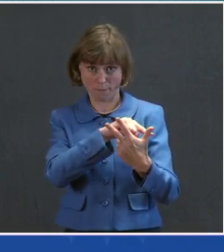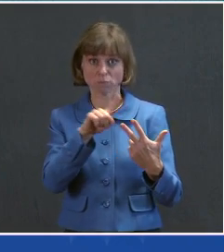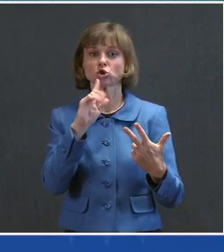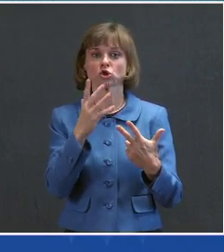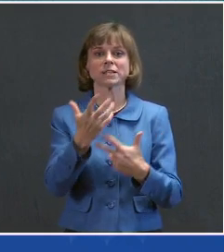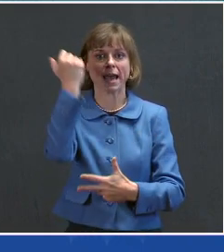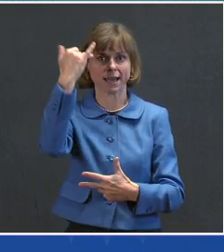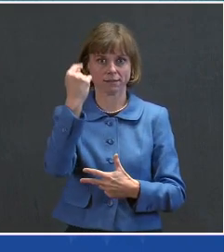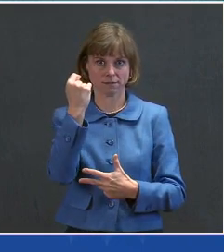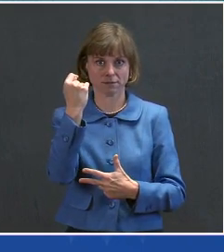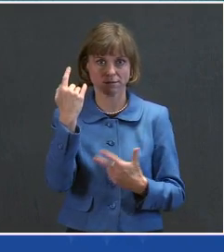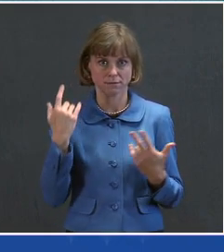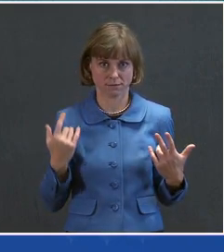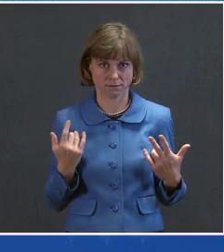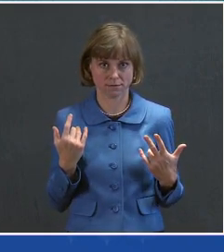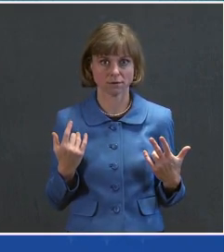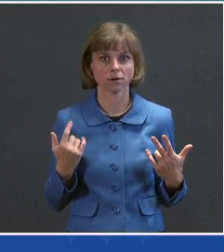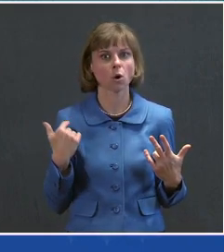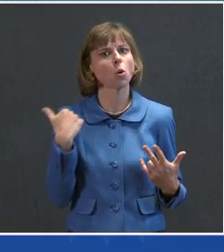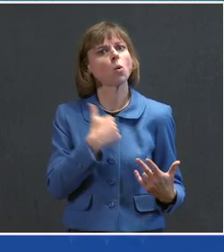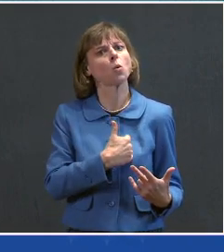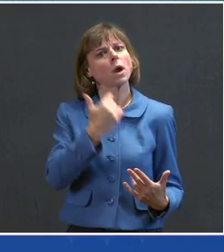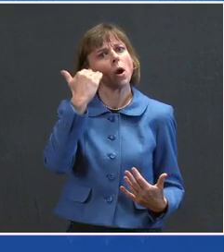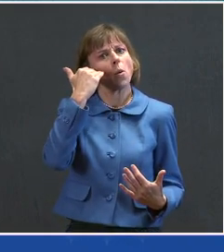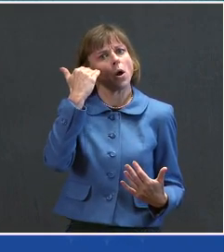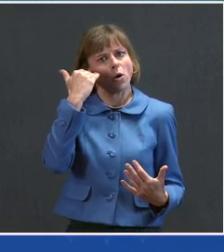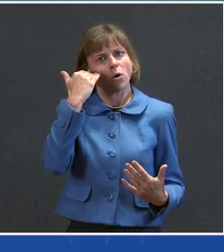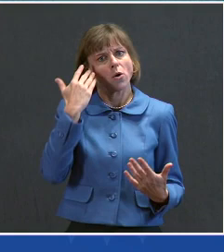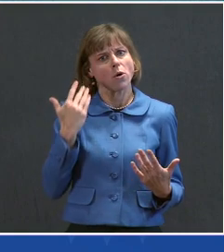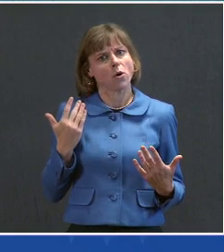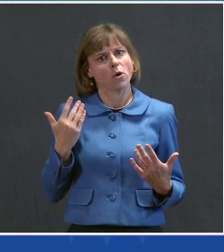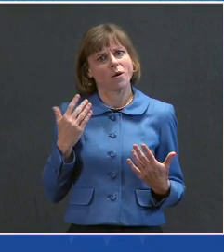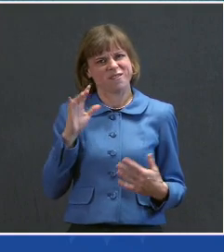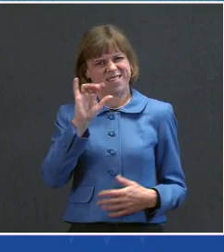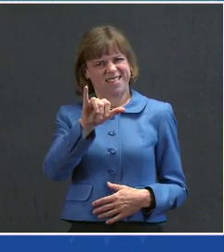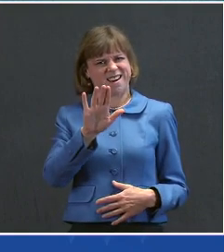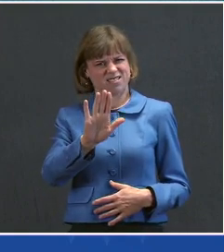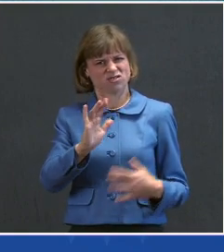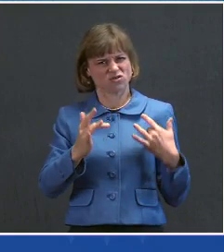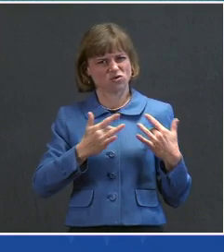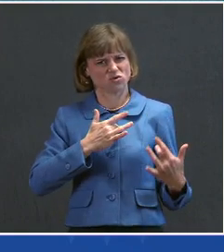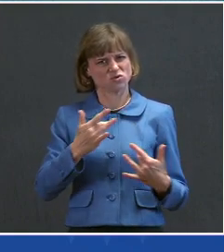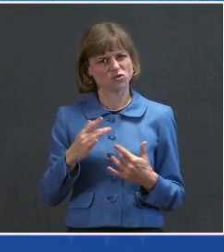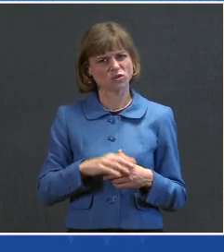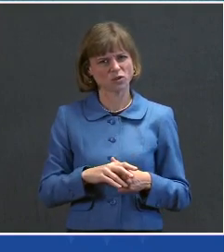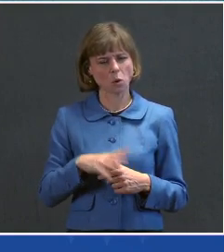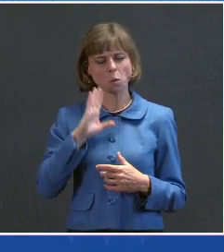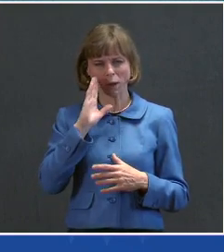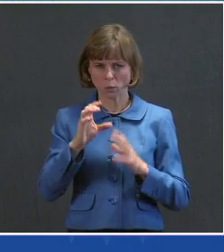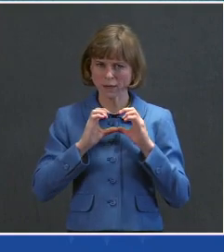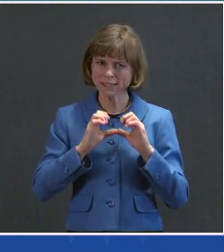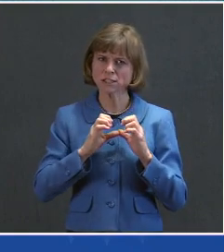But it is certainly something that we are aware of, in terms of that concern. And we are going to continue to communicate broadly